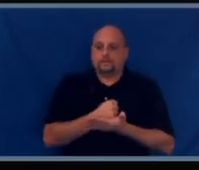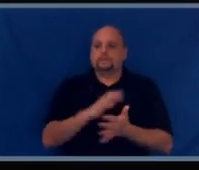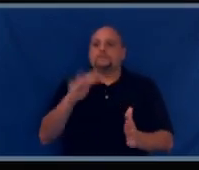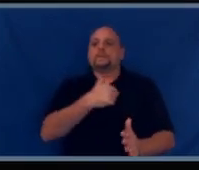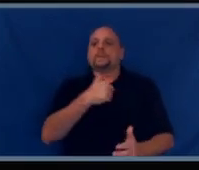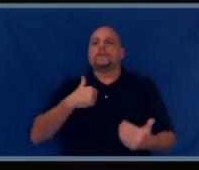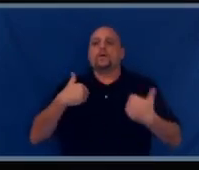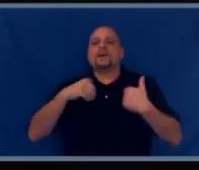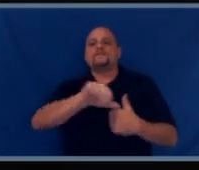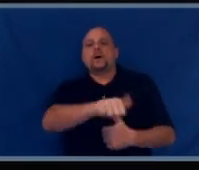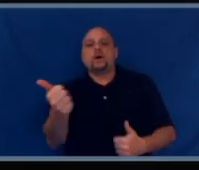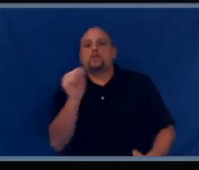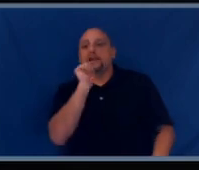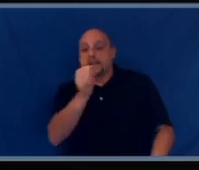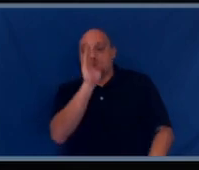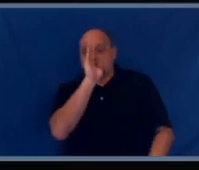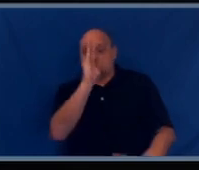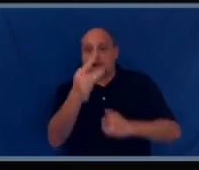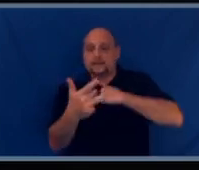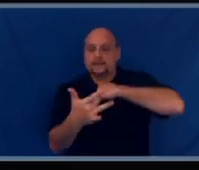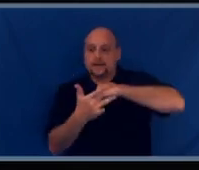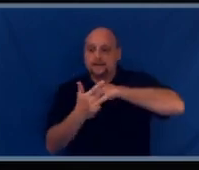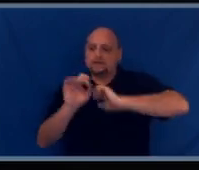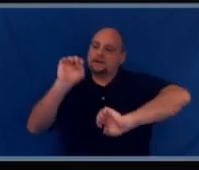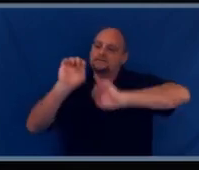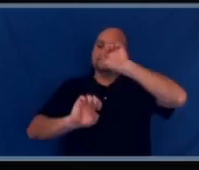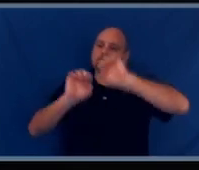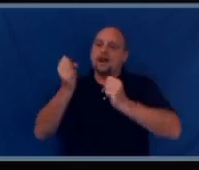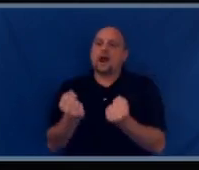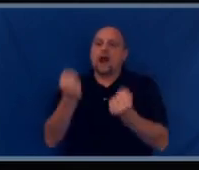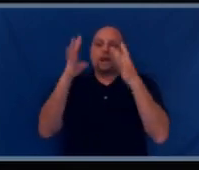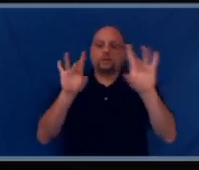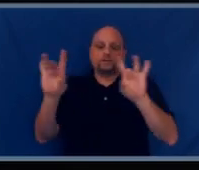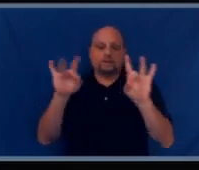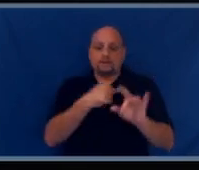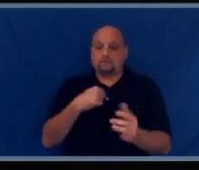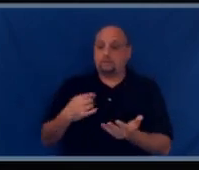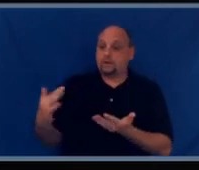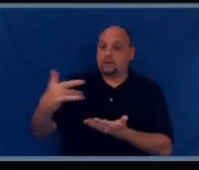TECHNIQUES FOR EVALUATING HOW MUCH SAMPLE WE MAY COLLECT.